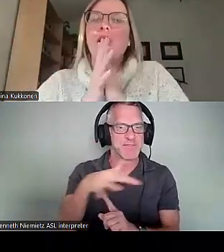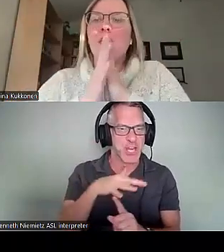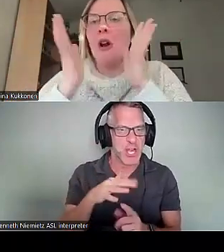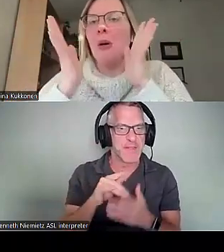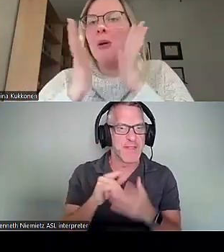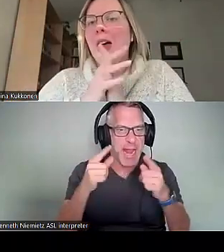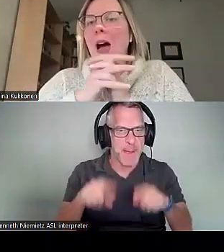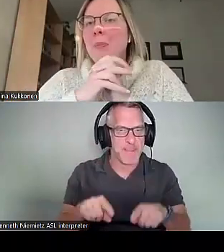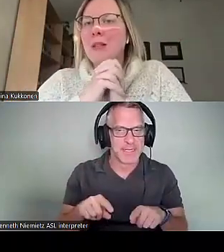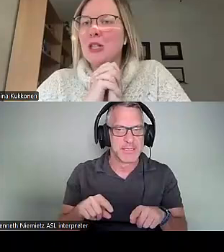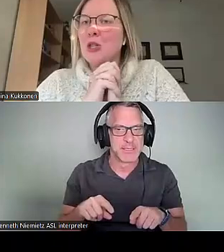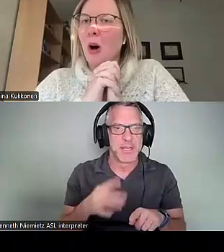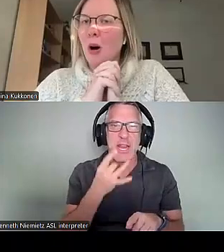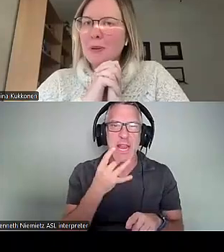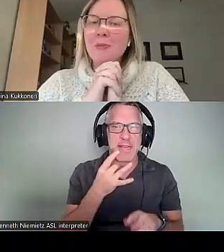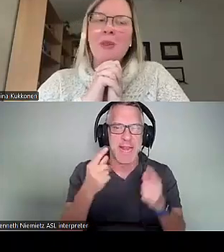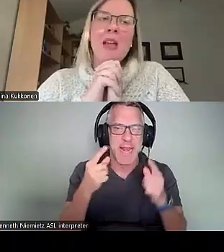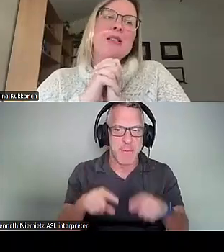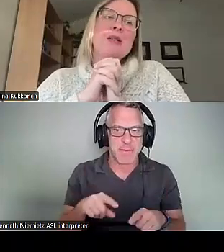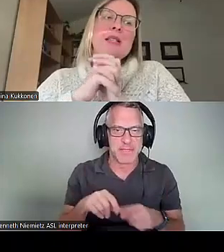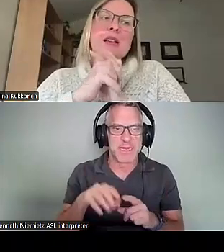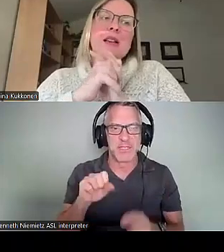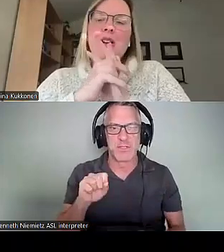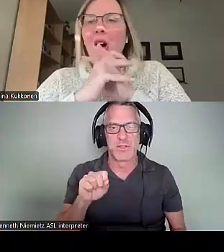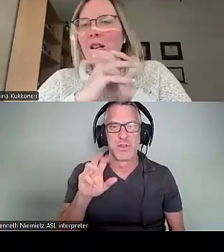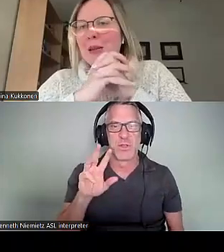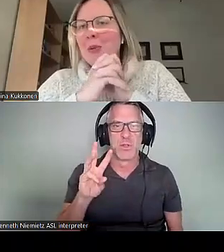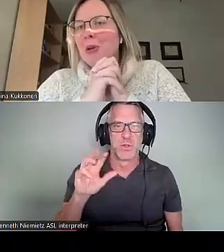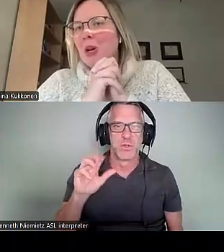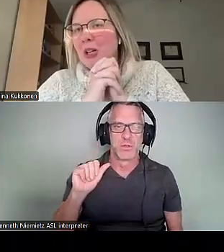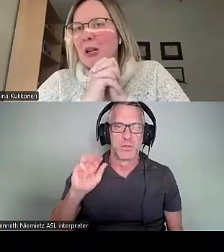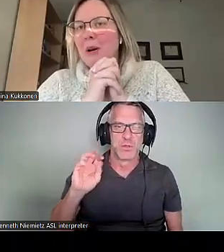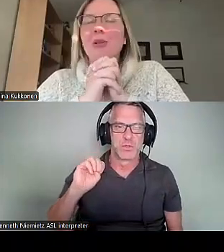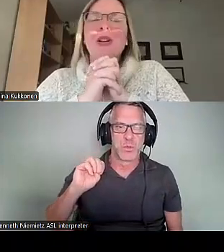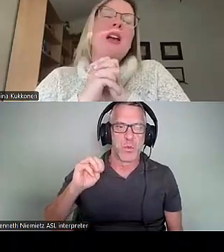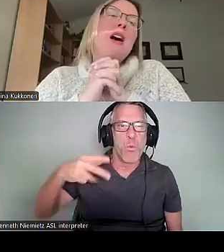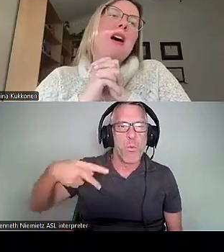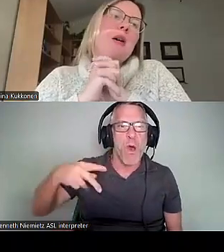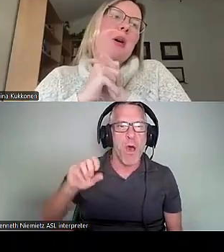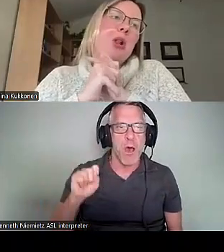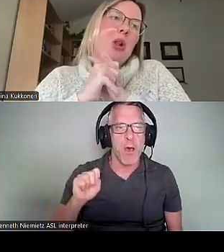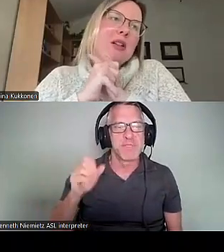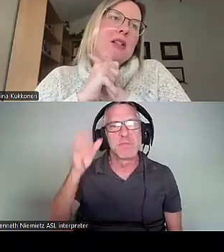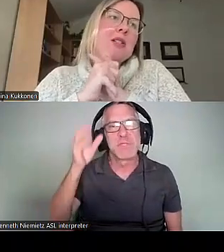or phenomenon that happens in swamps. So this is a concept we were talking about a lot. So